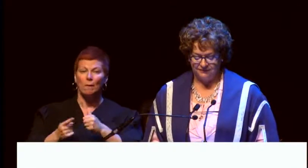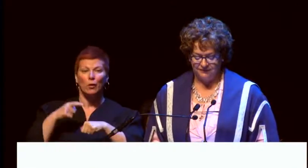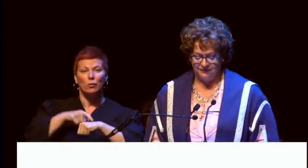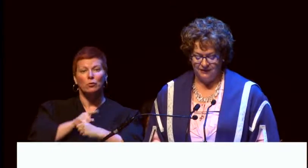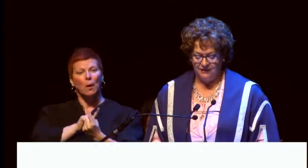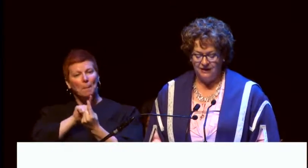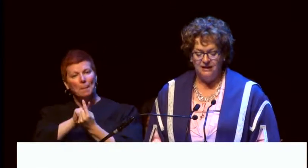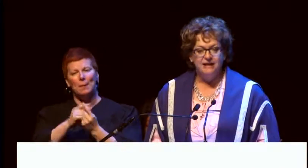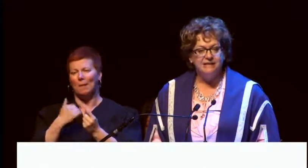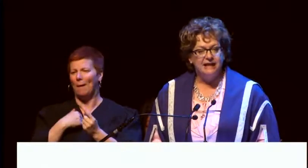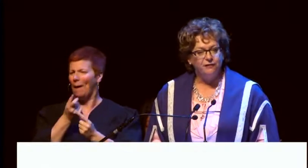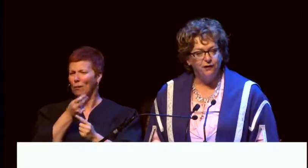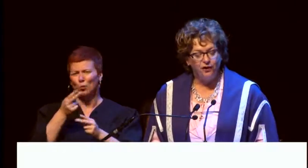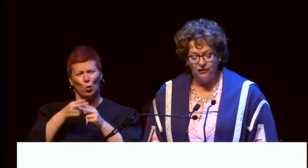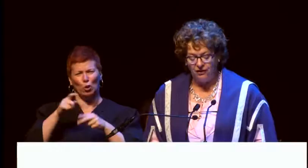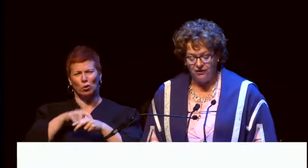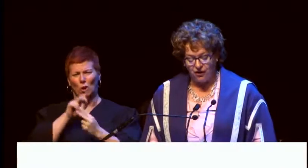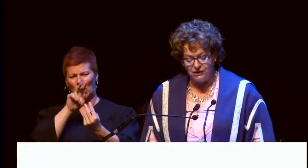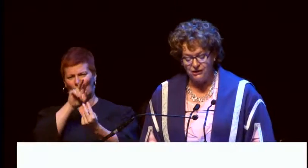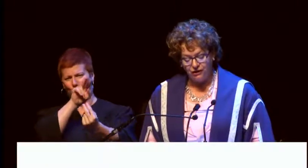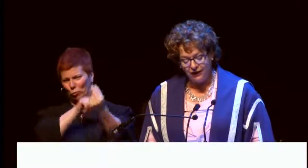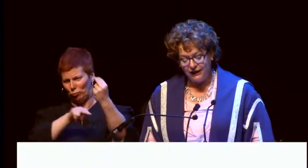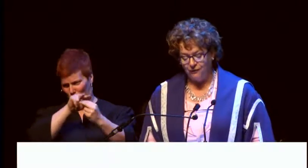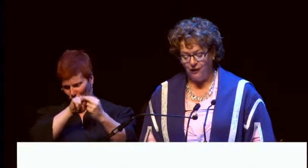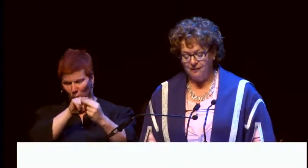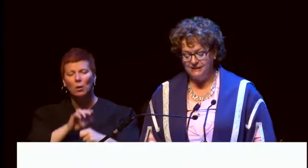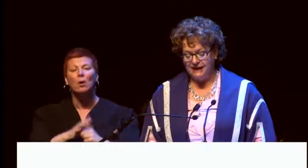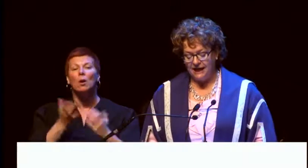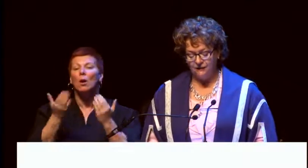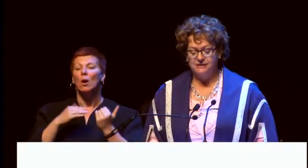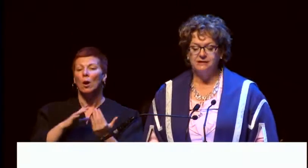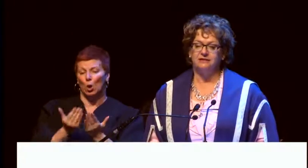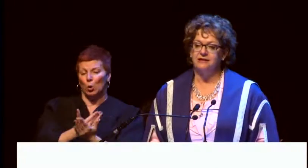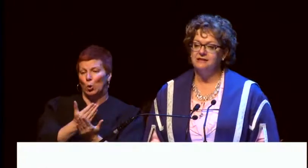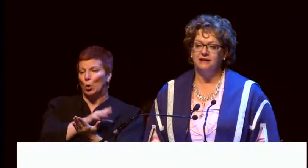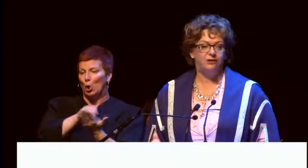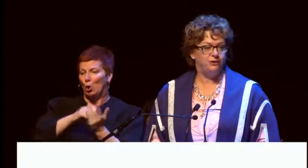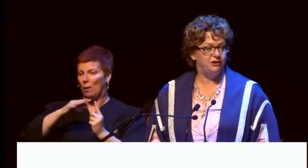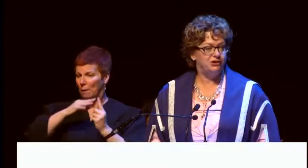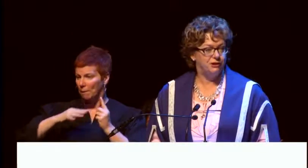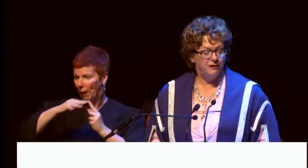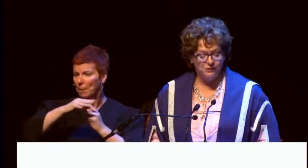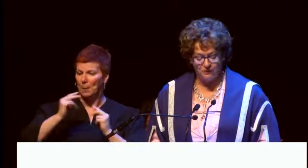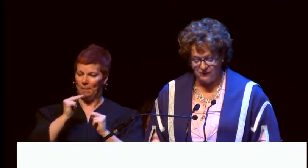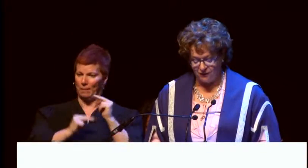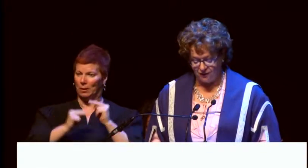STATE OF THE ART LEARNING ENVIRONMENTS AND FACILITIES INCLUDING THE CHEFS HOUSE RESTAURANT.